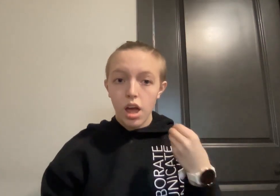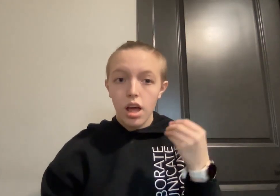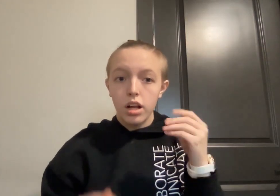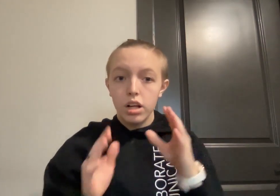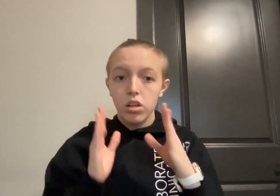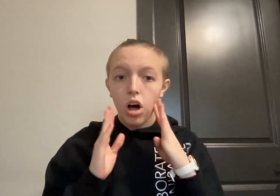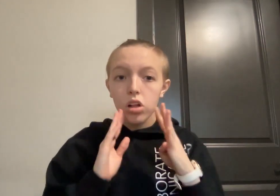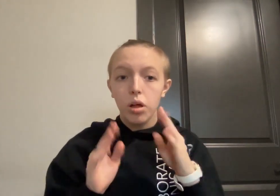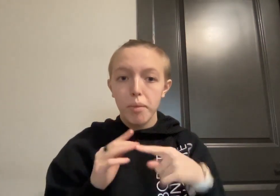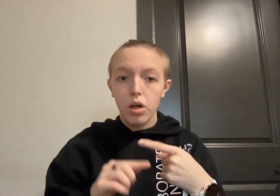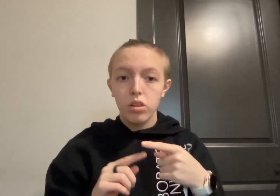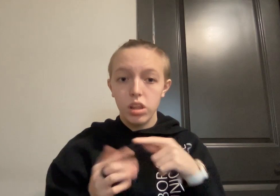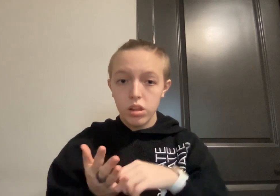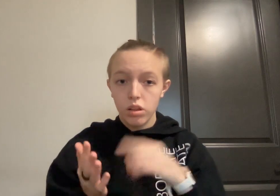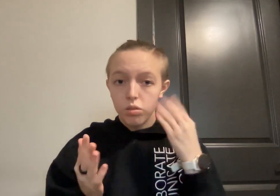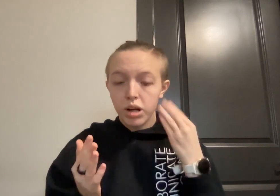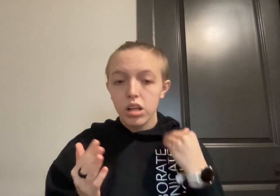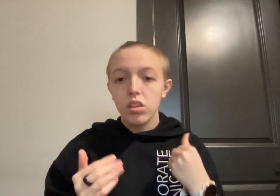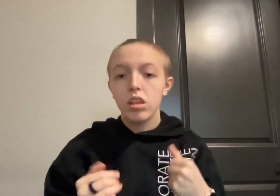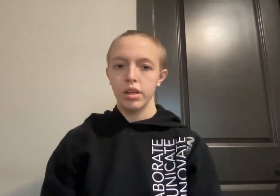and talks about these experiences.